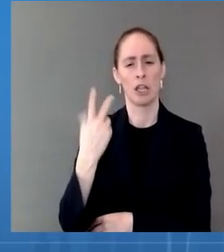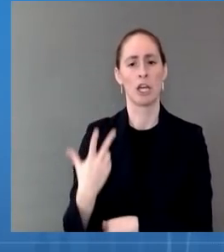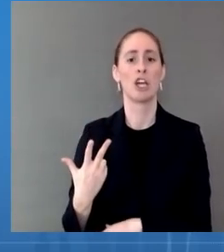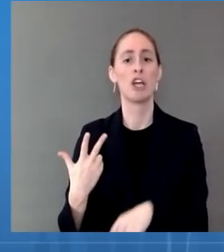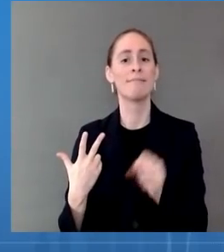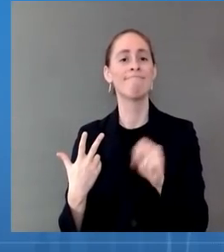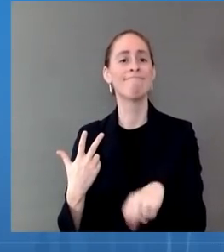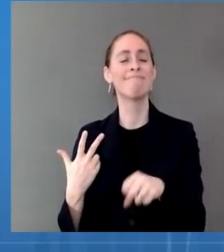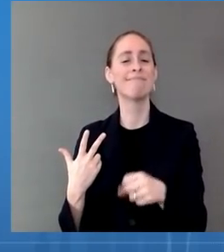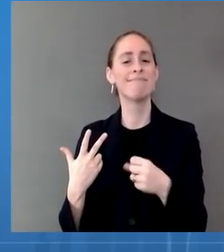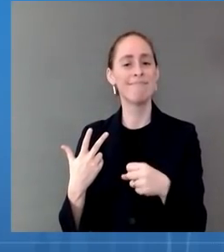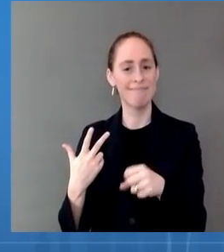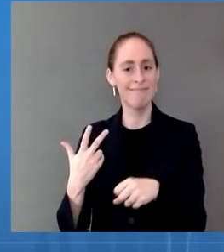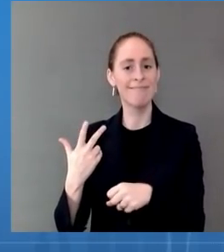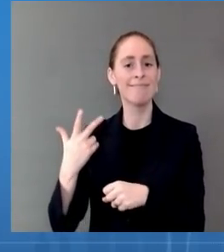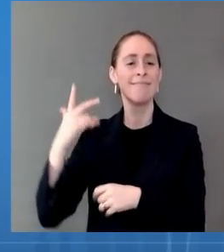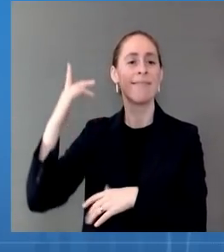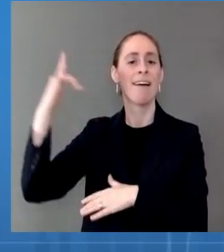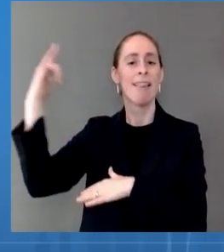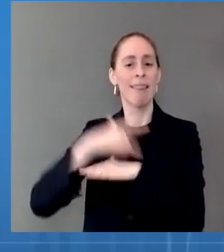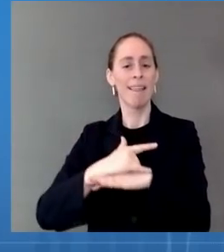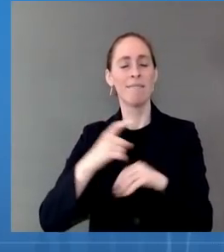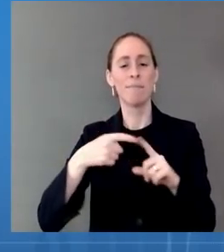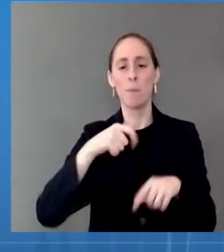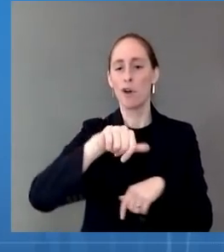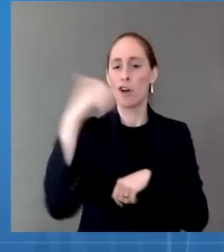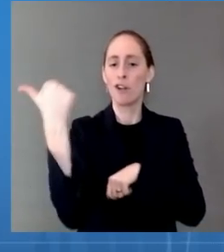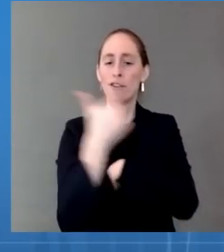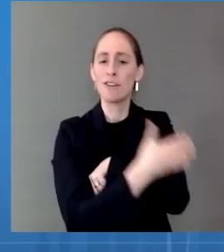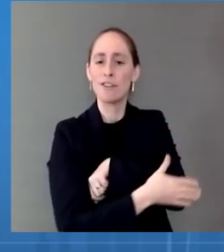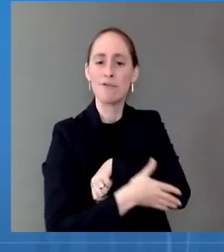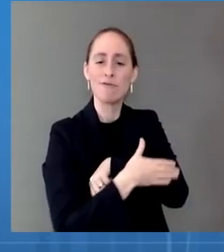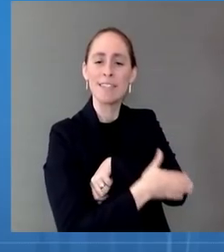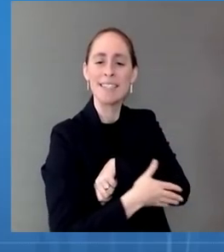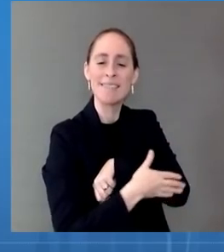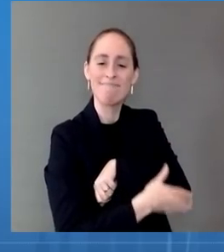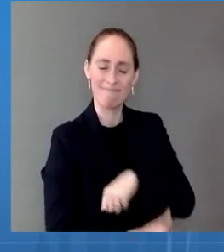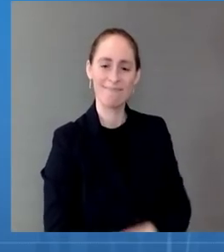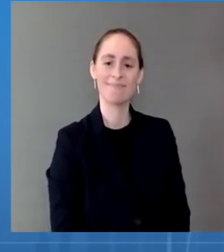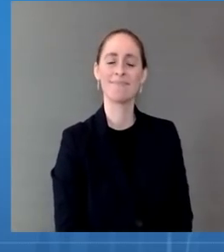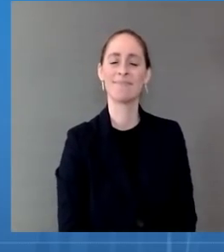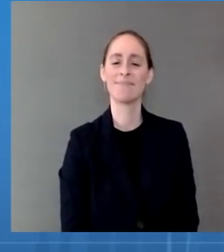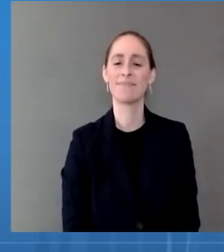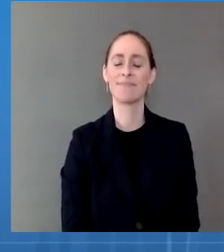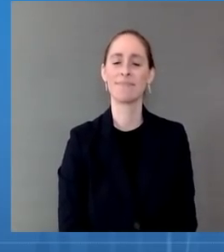and about a third of them, or 14 of those 34 individuals, received an additional booster dose.